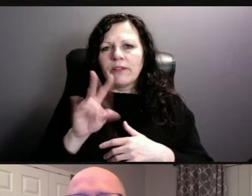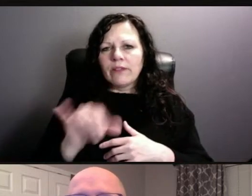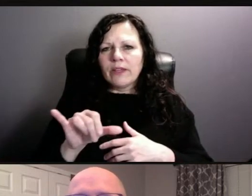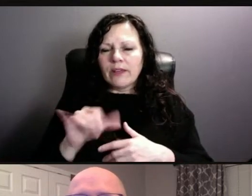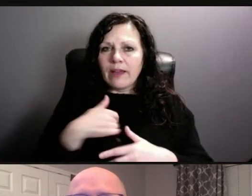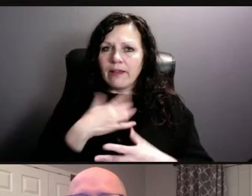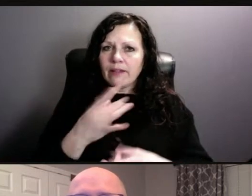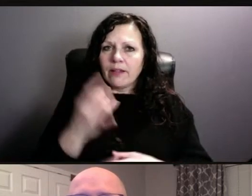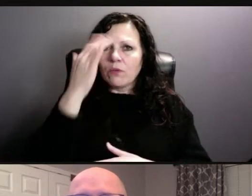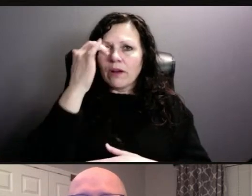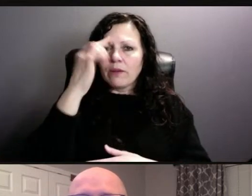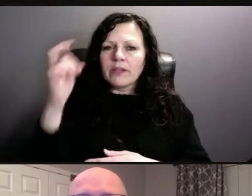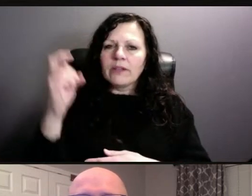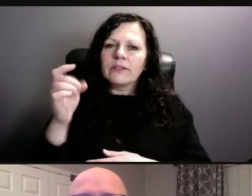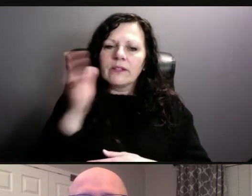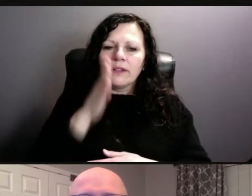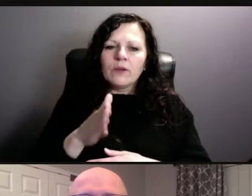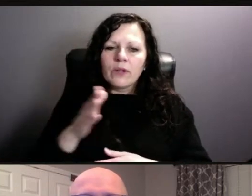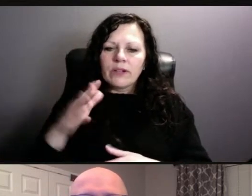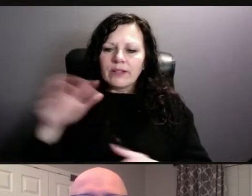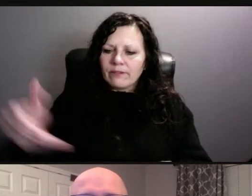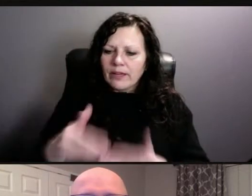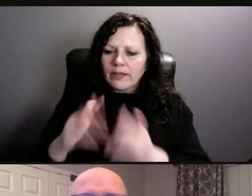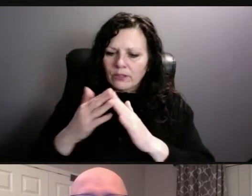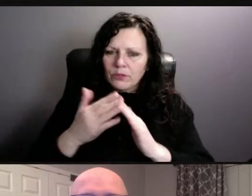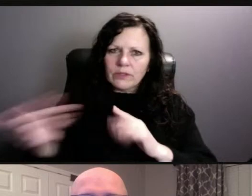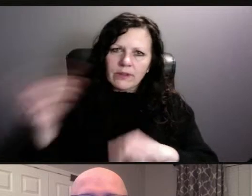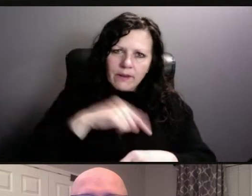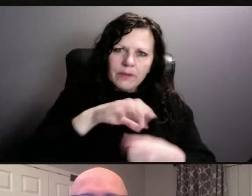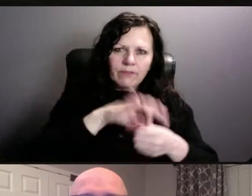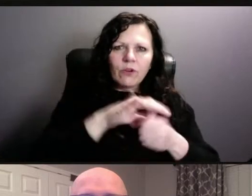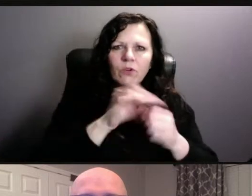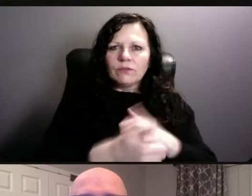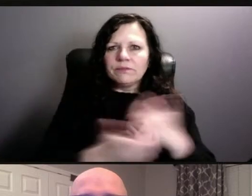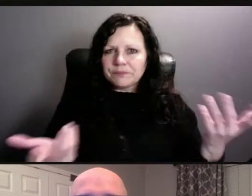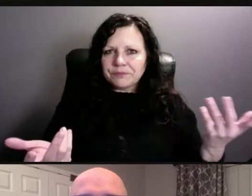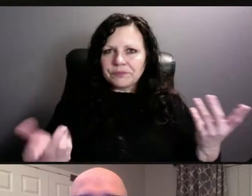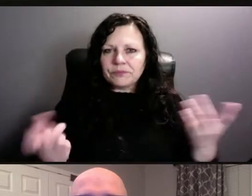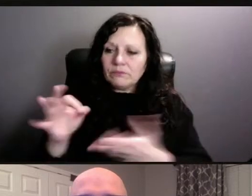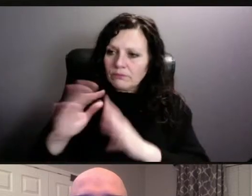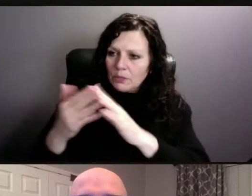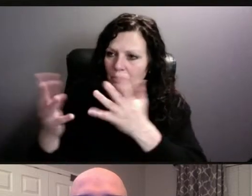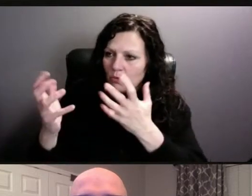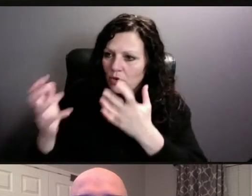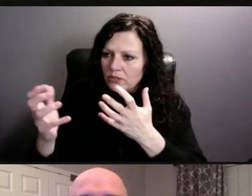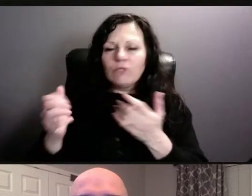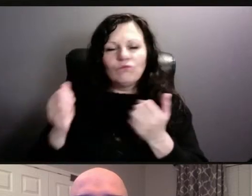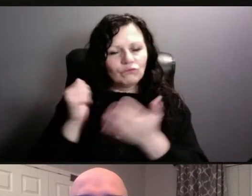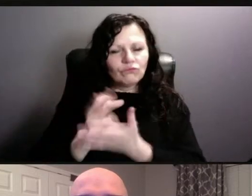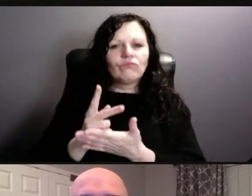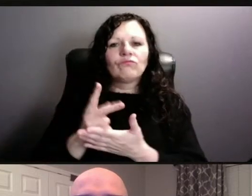AND THAT OPTION LEVY. WHAT I LIKE ABOUT THAT IS IT